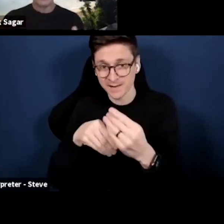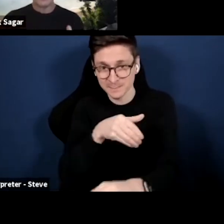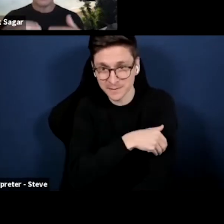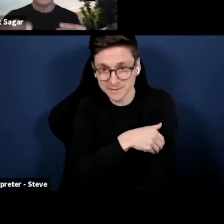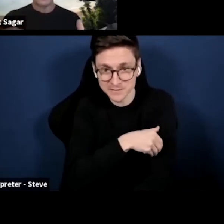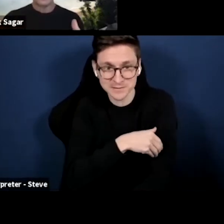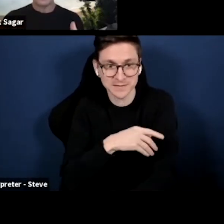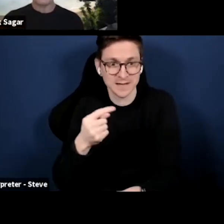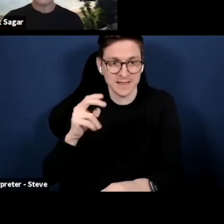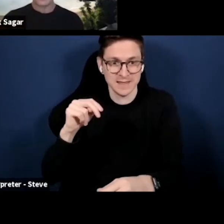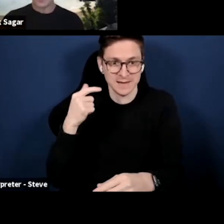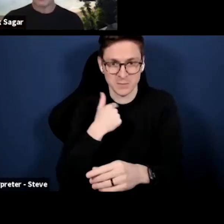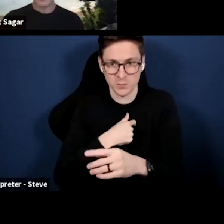all of the different facial expressions